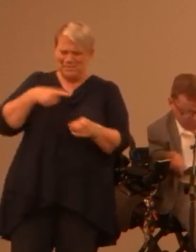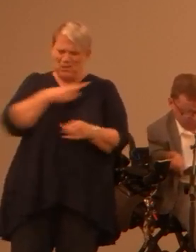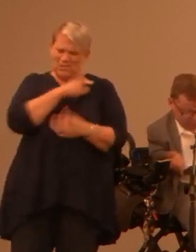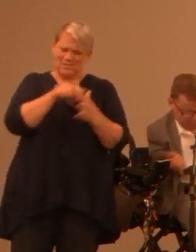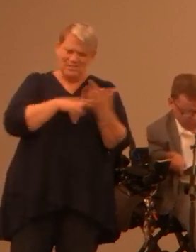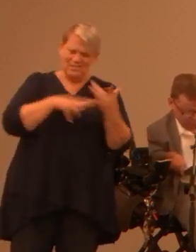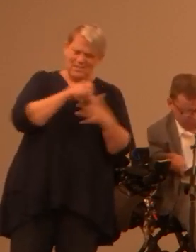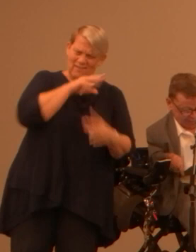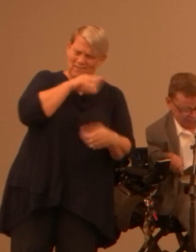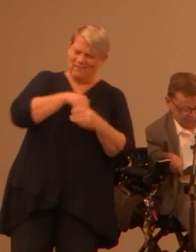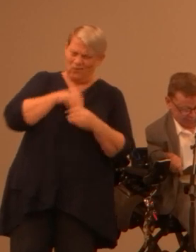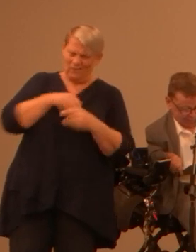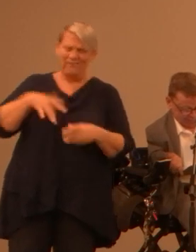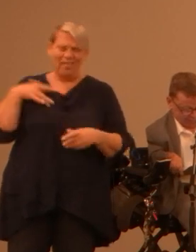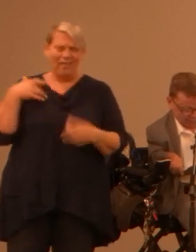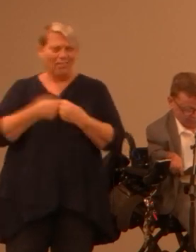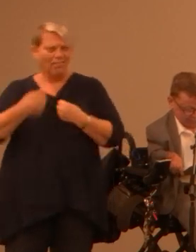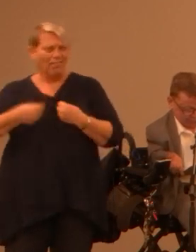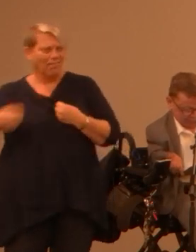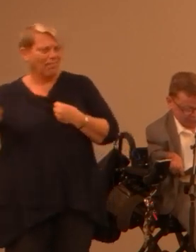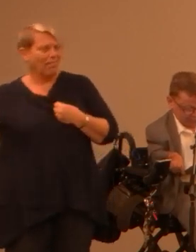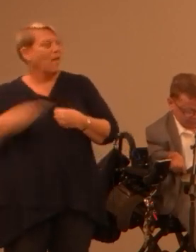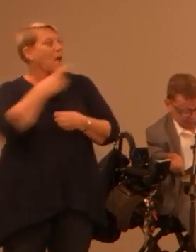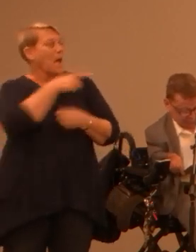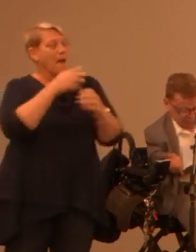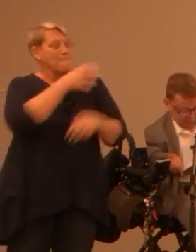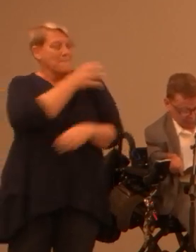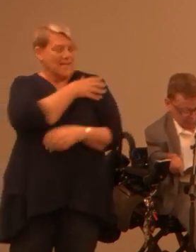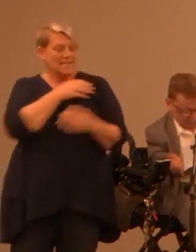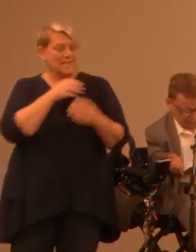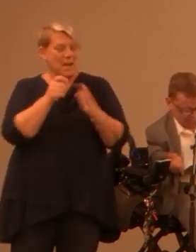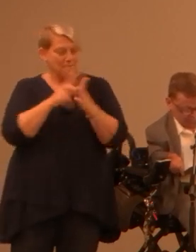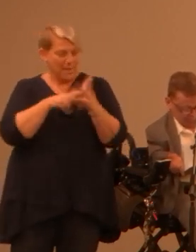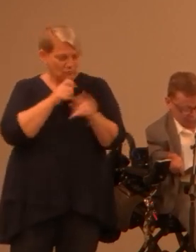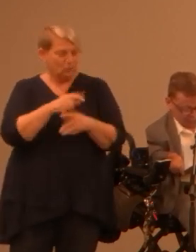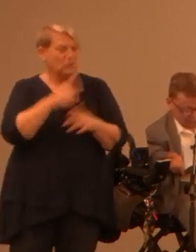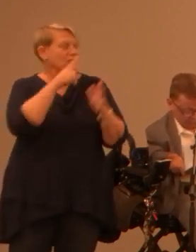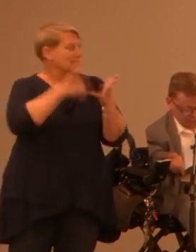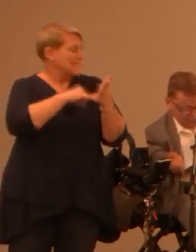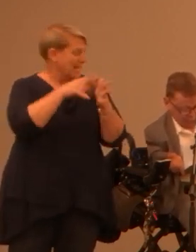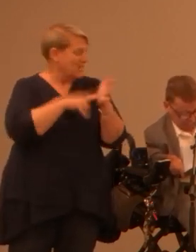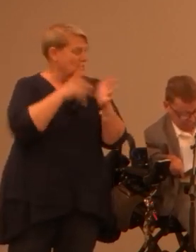So Minister Punch, Senator Steel-John and all of our participants, judges,